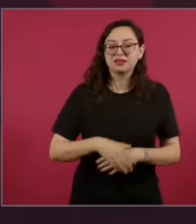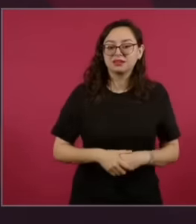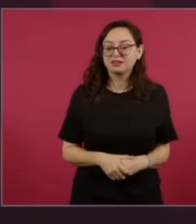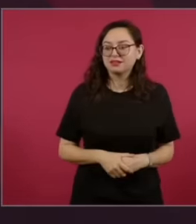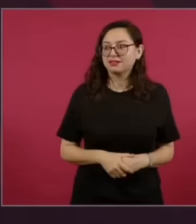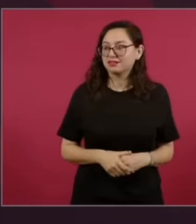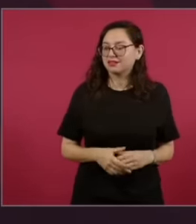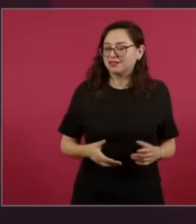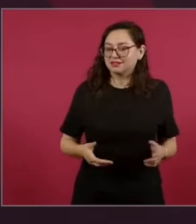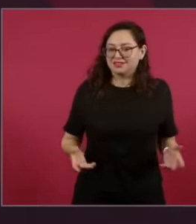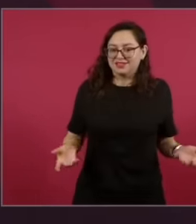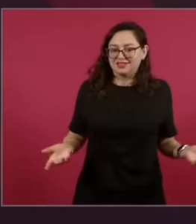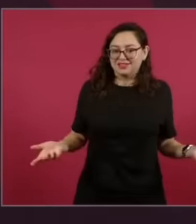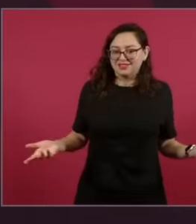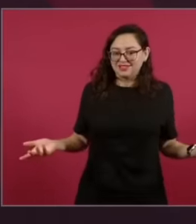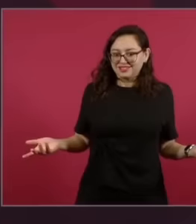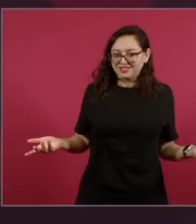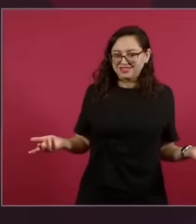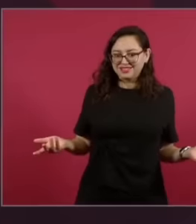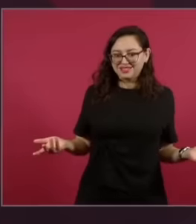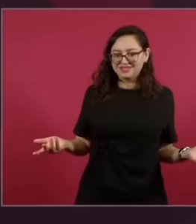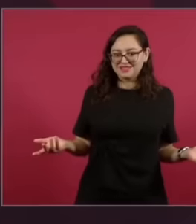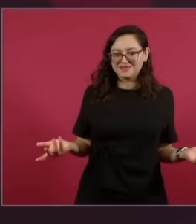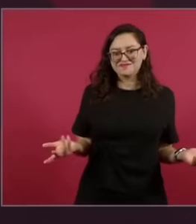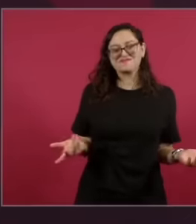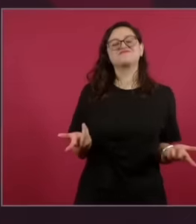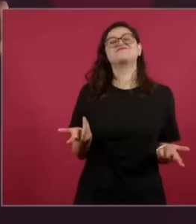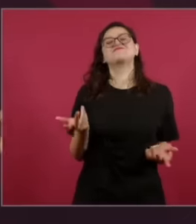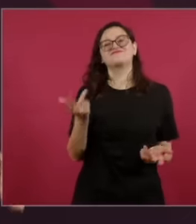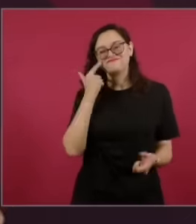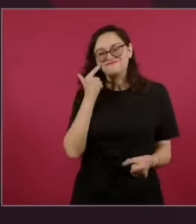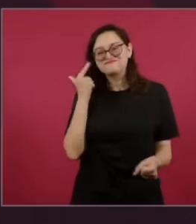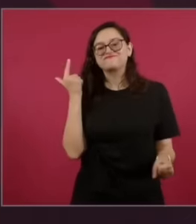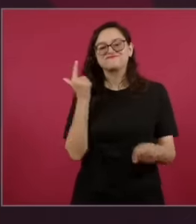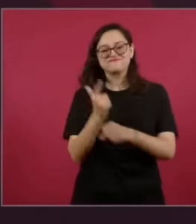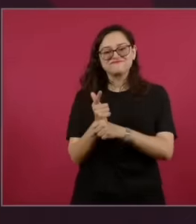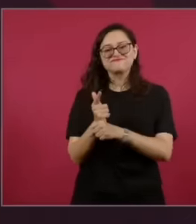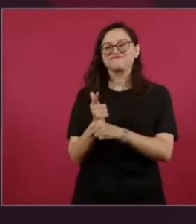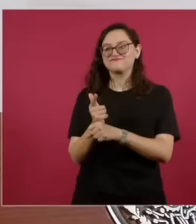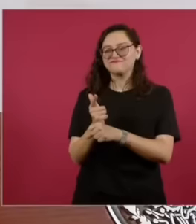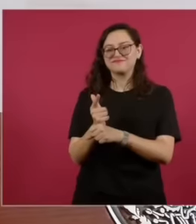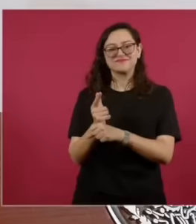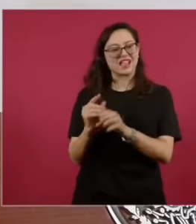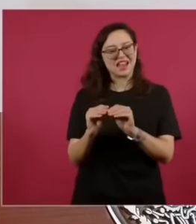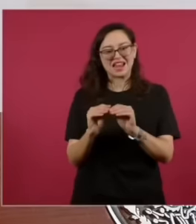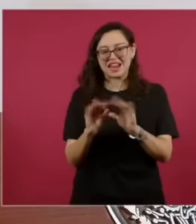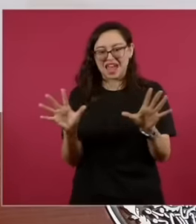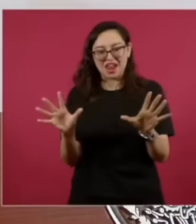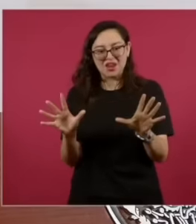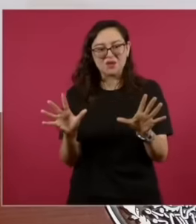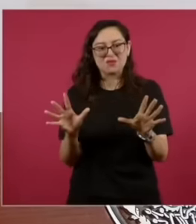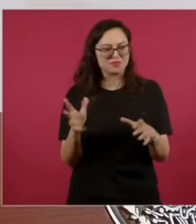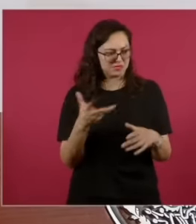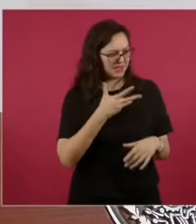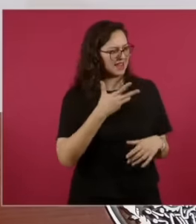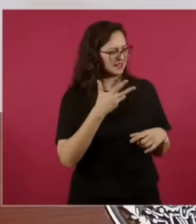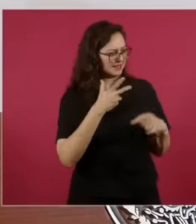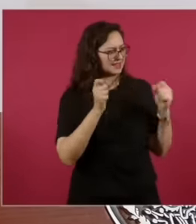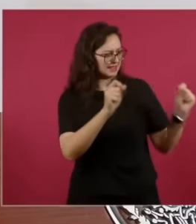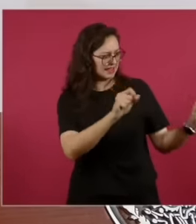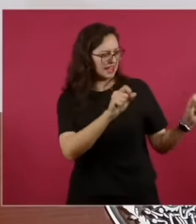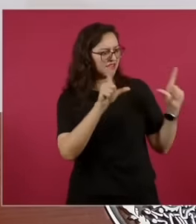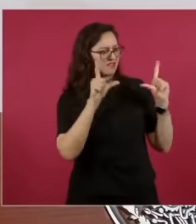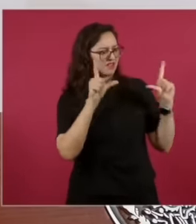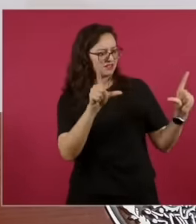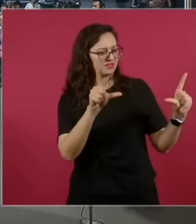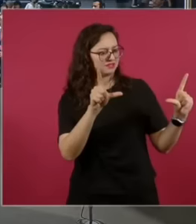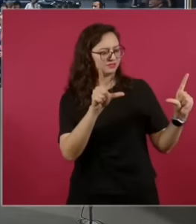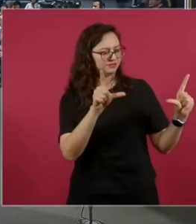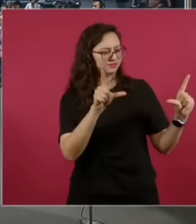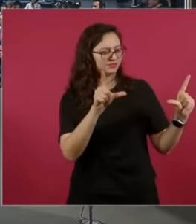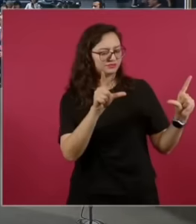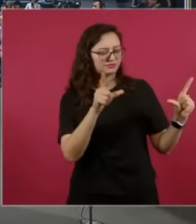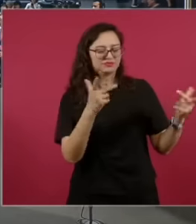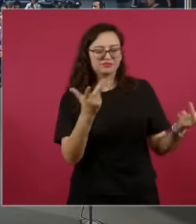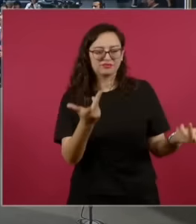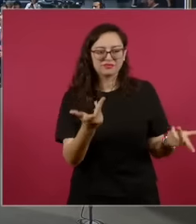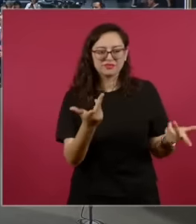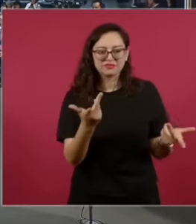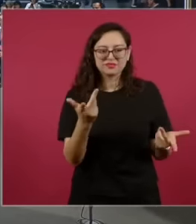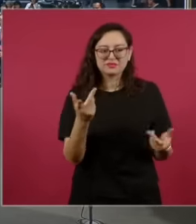shown here how 100 cases let's see if we don't have this sheet